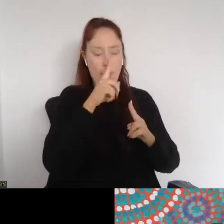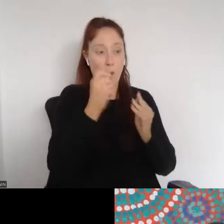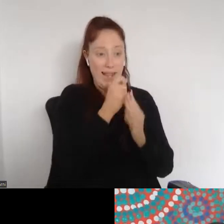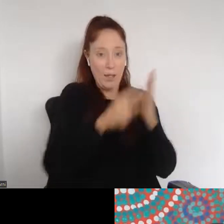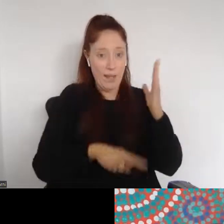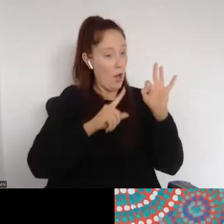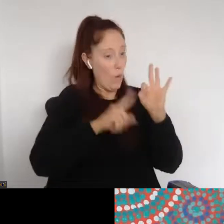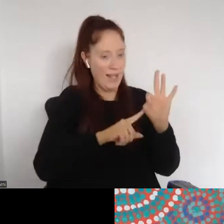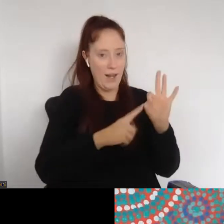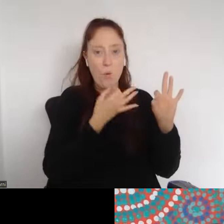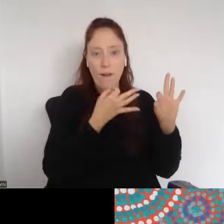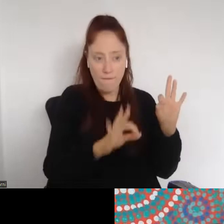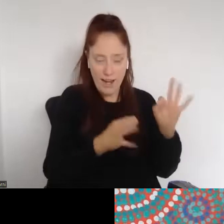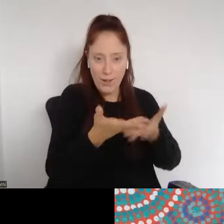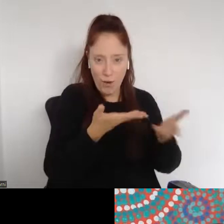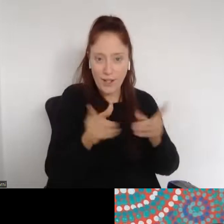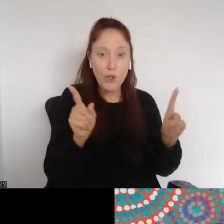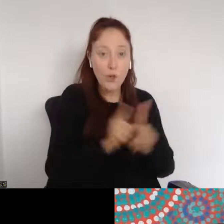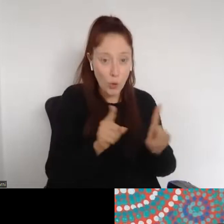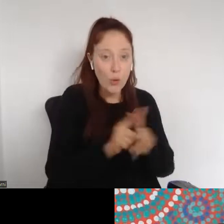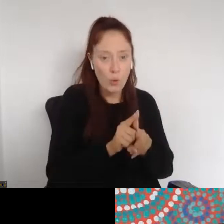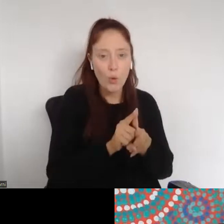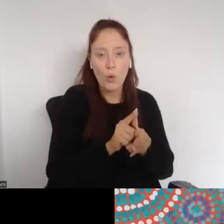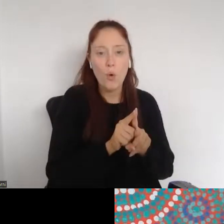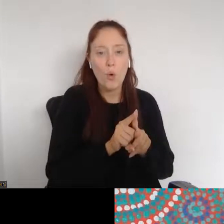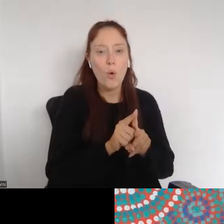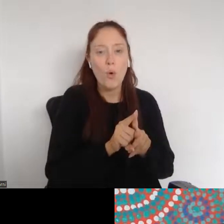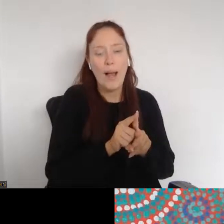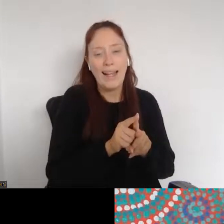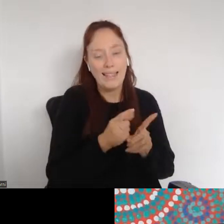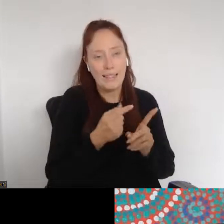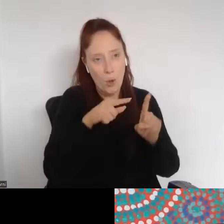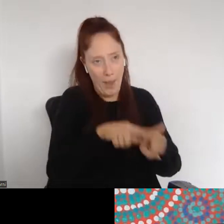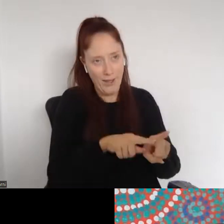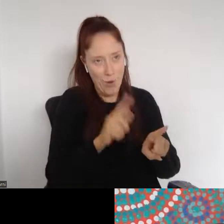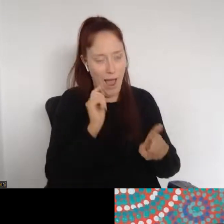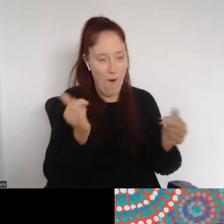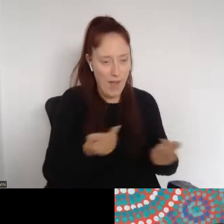we're free. It's all subject to our resourcing at the time, but, yes, absolutely, please refer